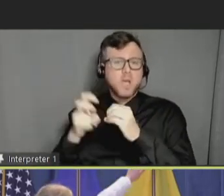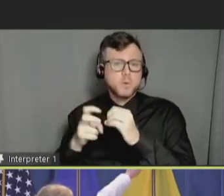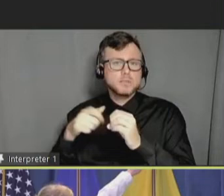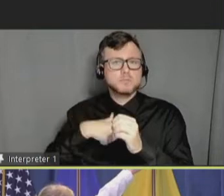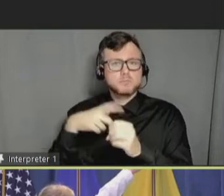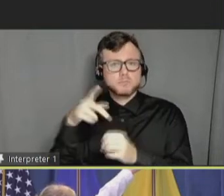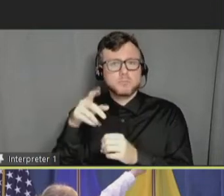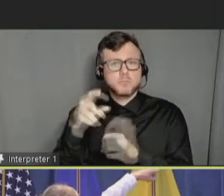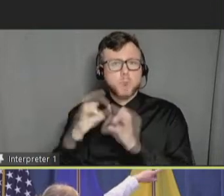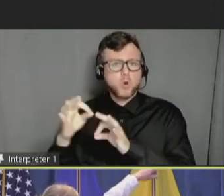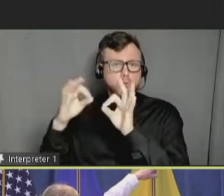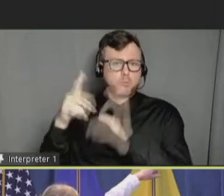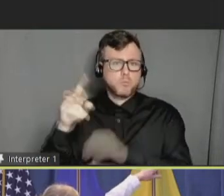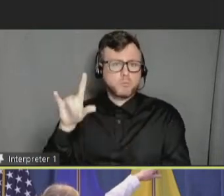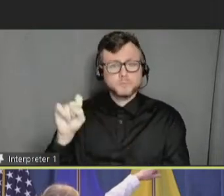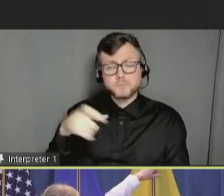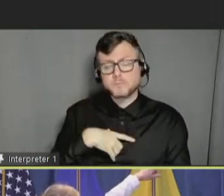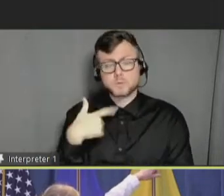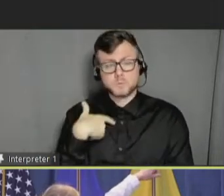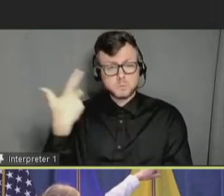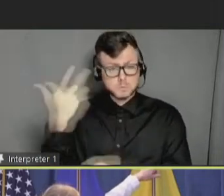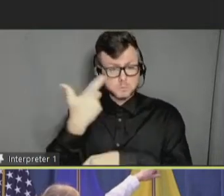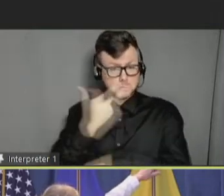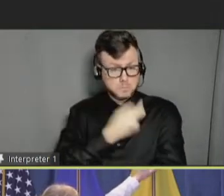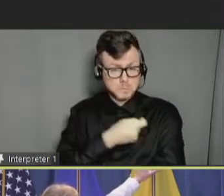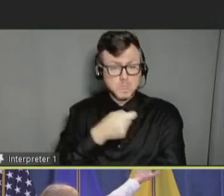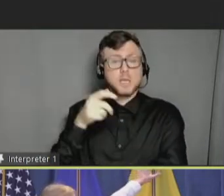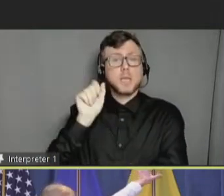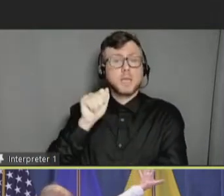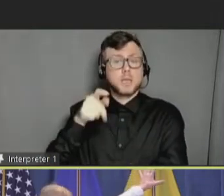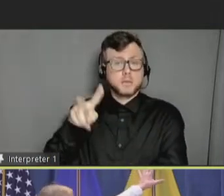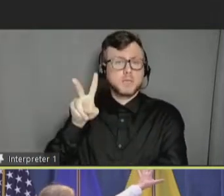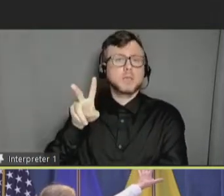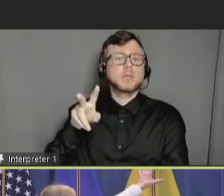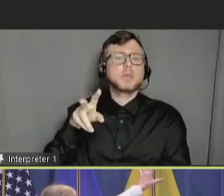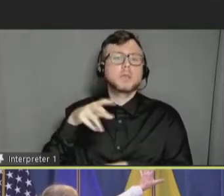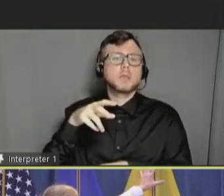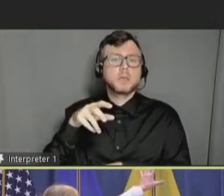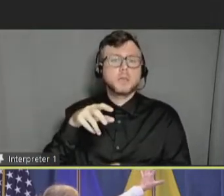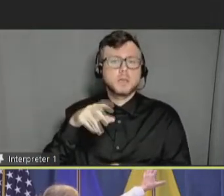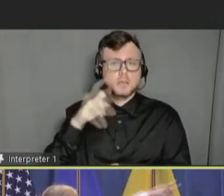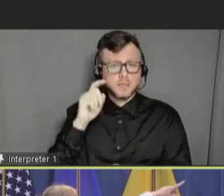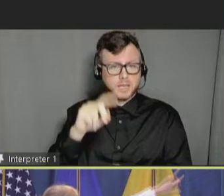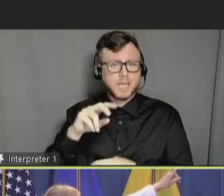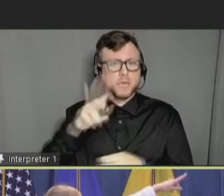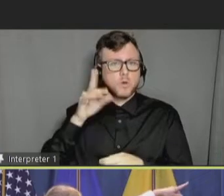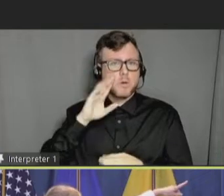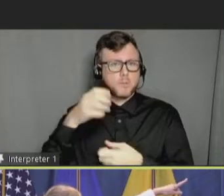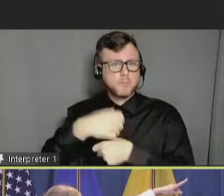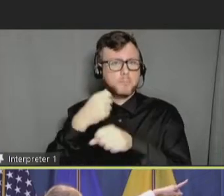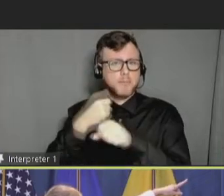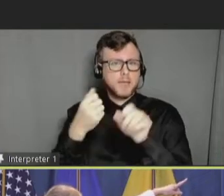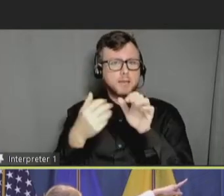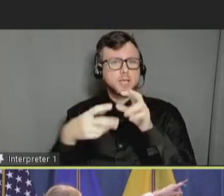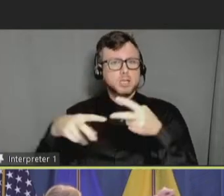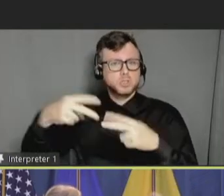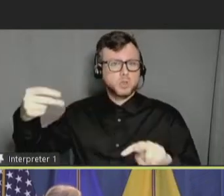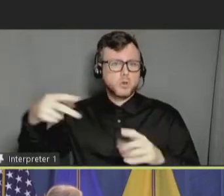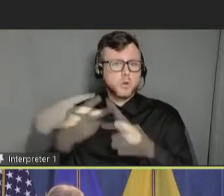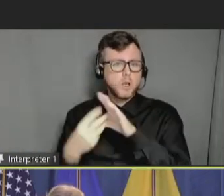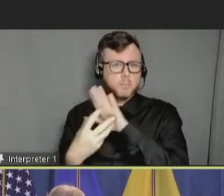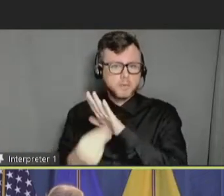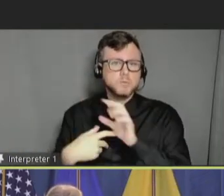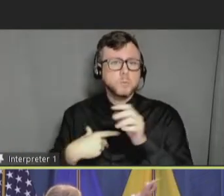we inject these mice with AAV, they start making AAV genome copies, which we can test for in blood.